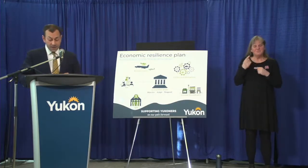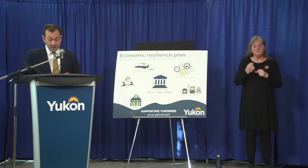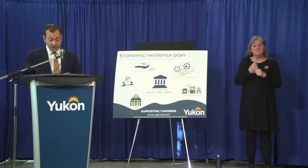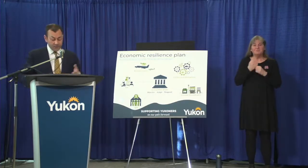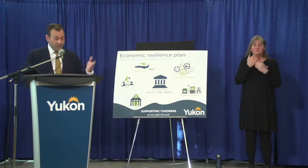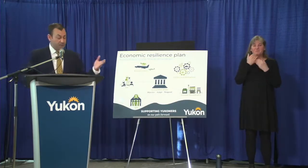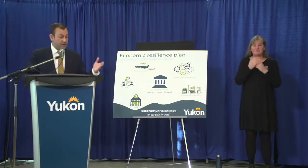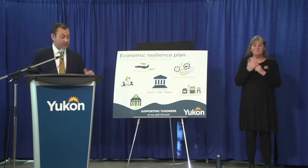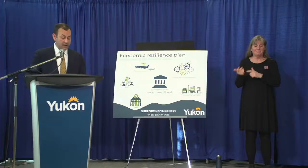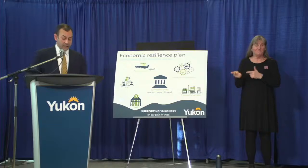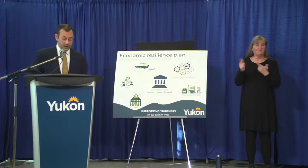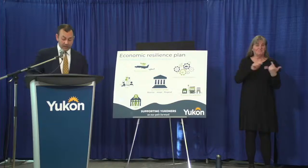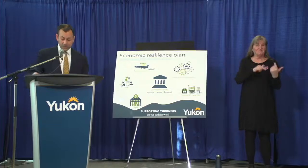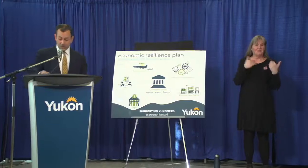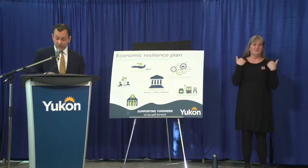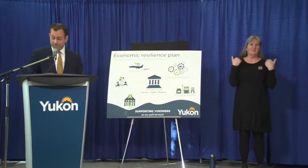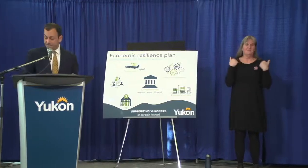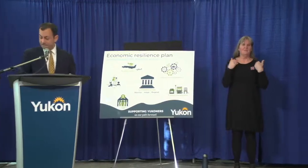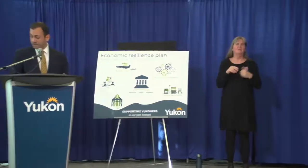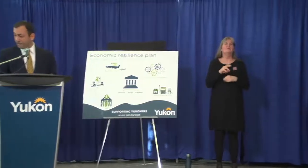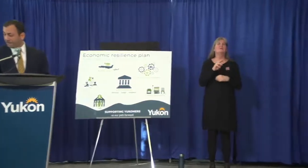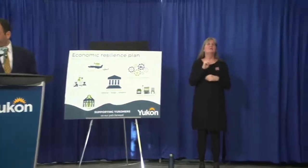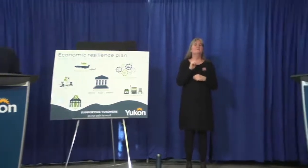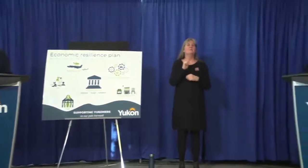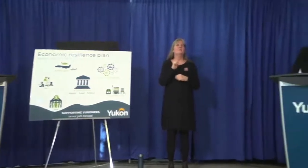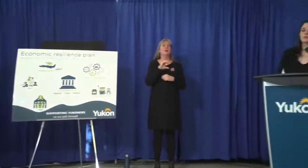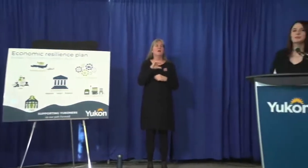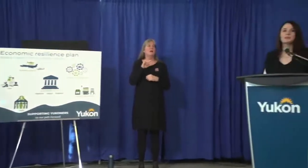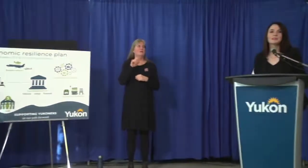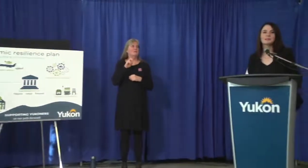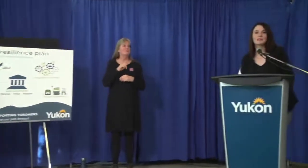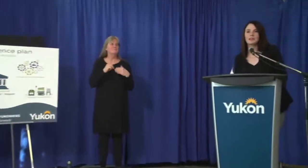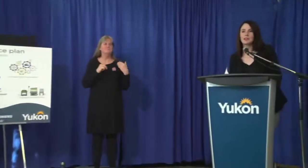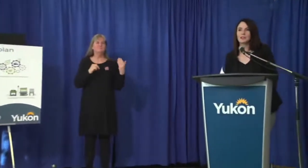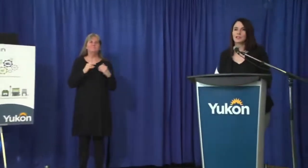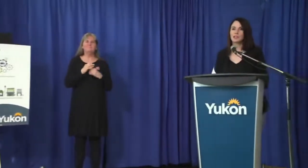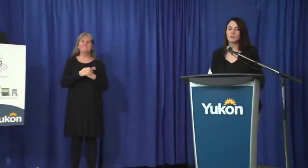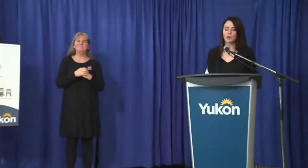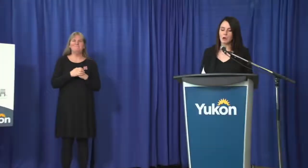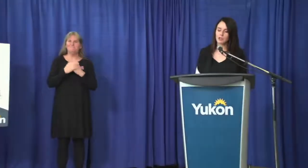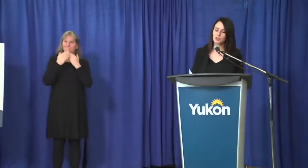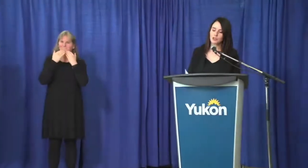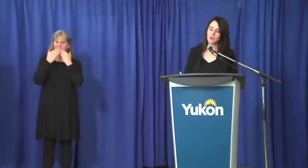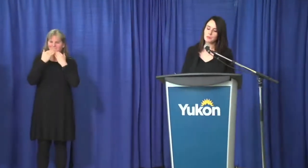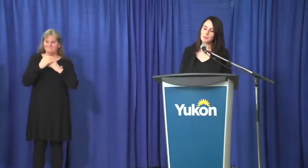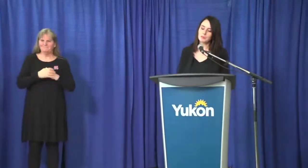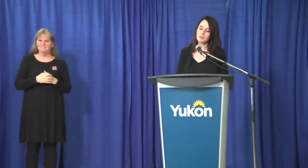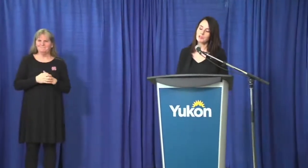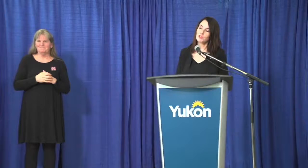Mr McLean. Thank you very much.